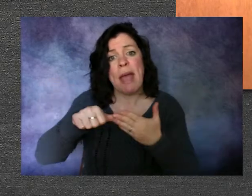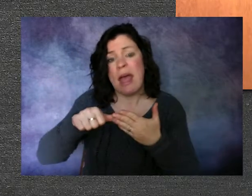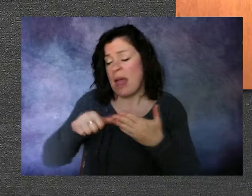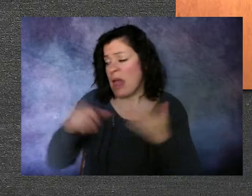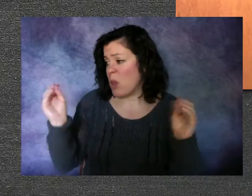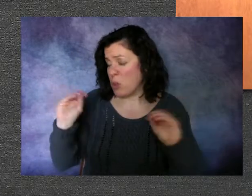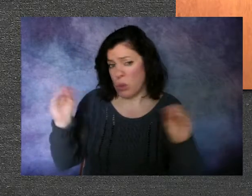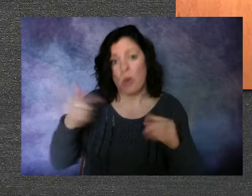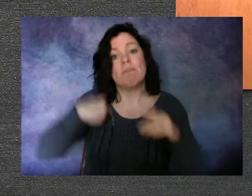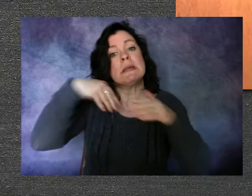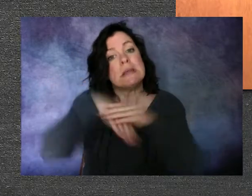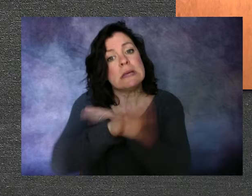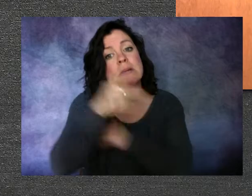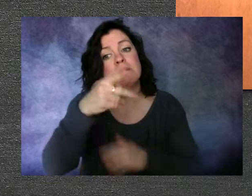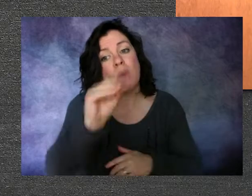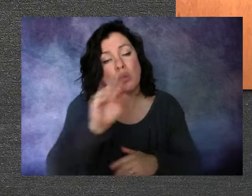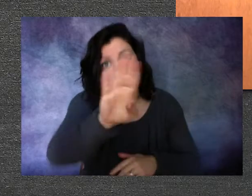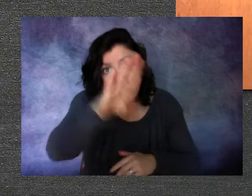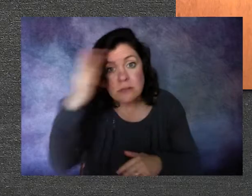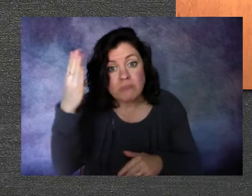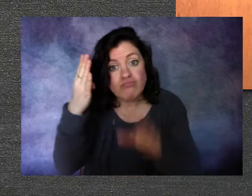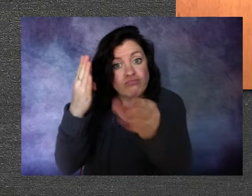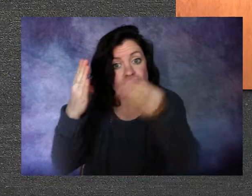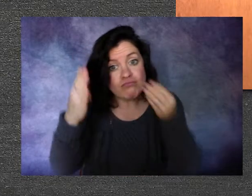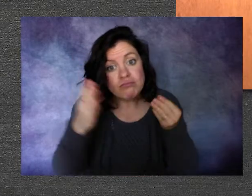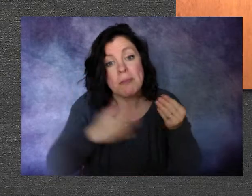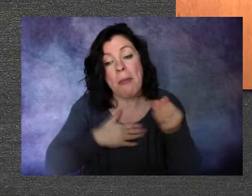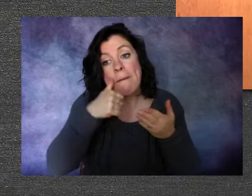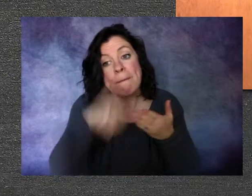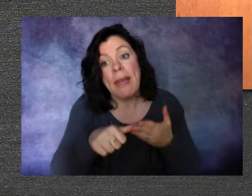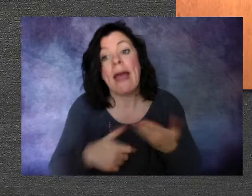they have their own mailbox there. That could be where your mailbox is.